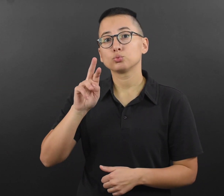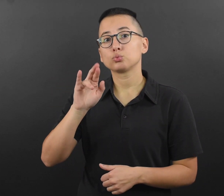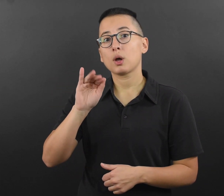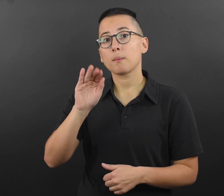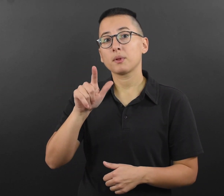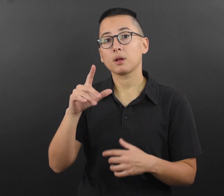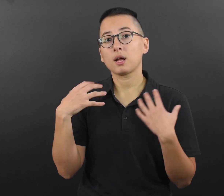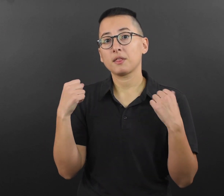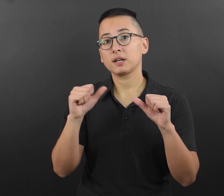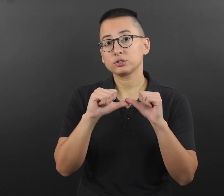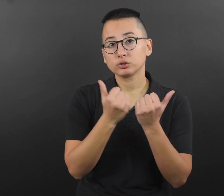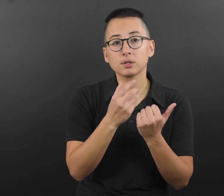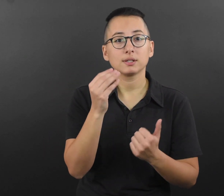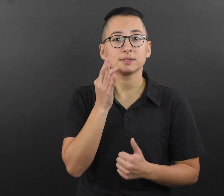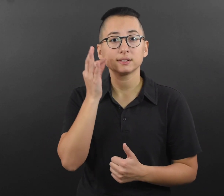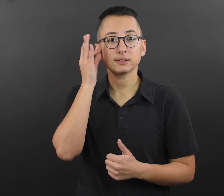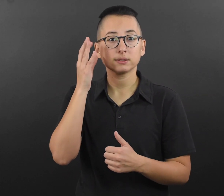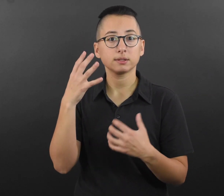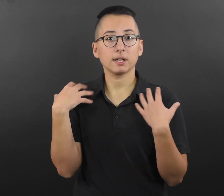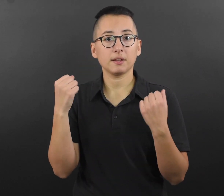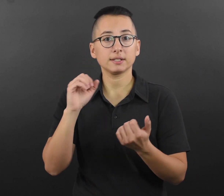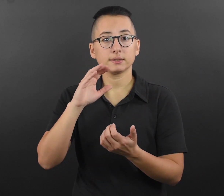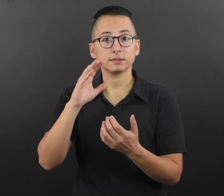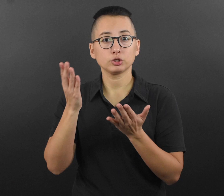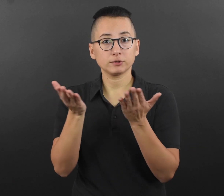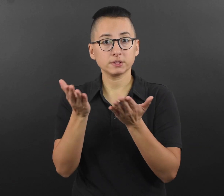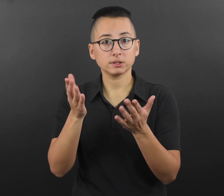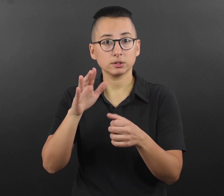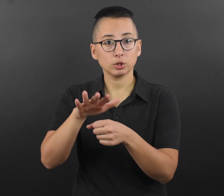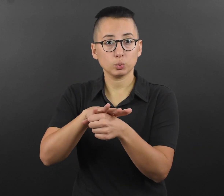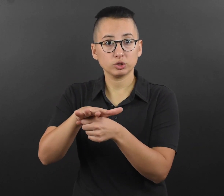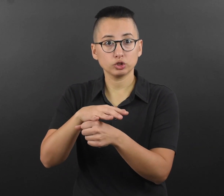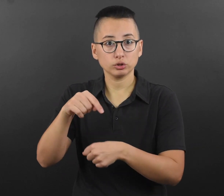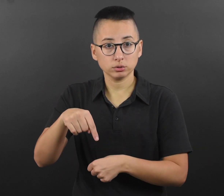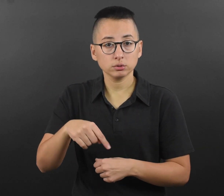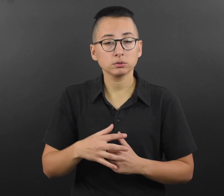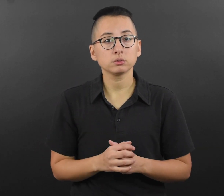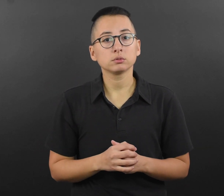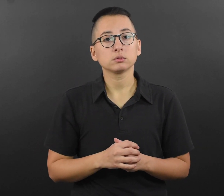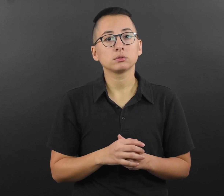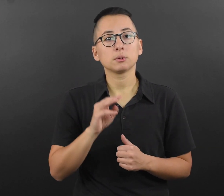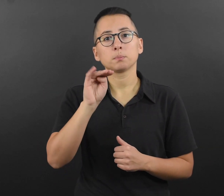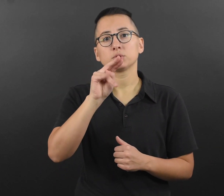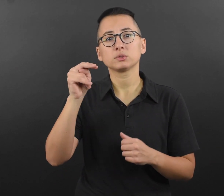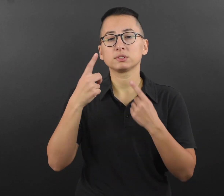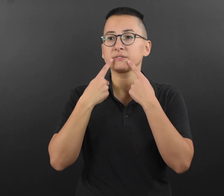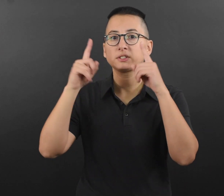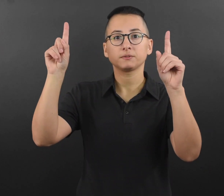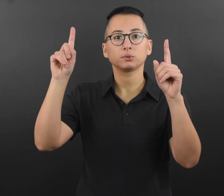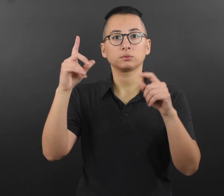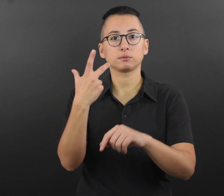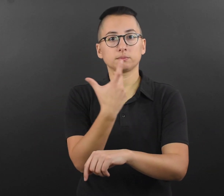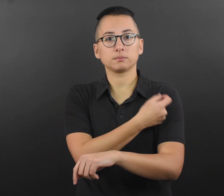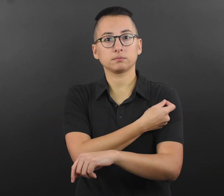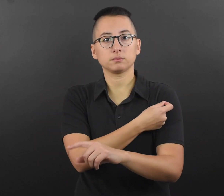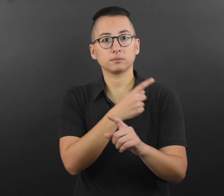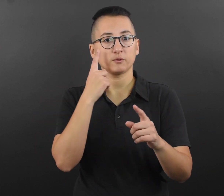and Indian Health Service locations. • Minnesota’s successful Community Vaccination